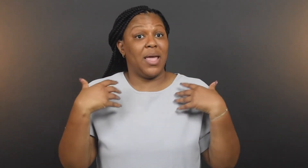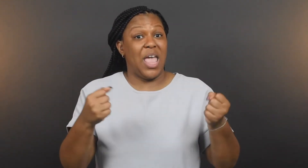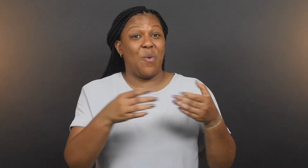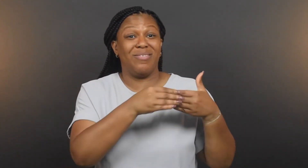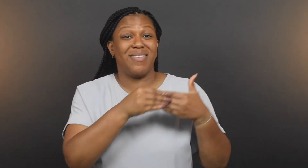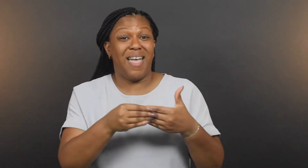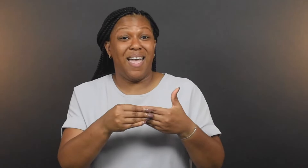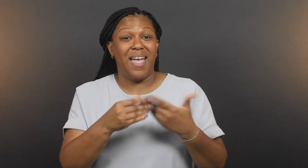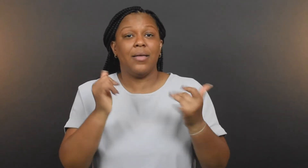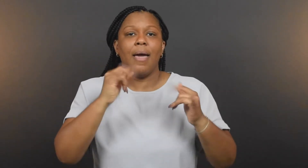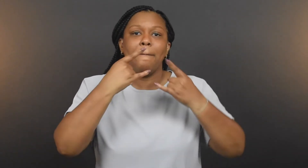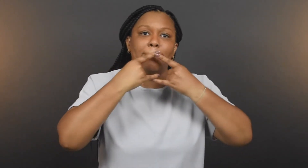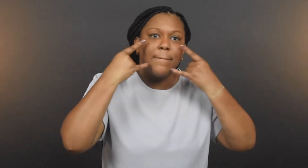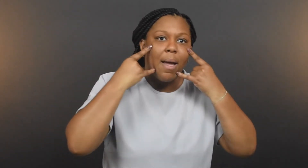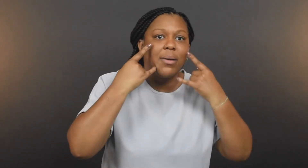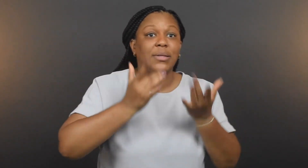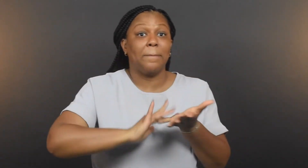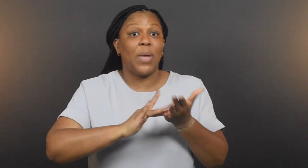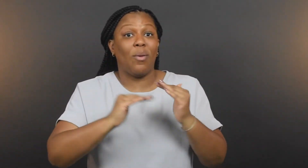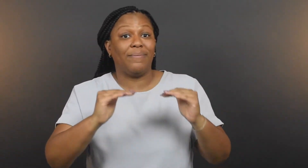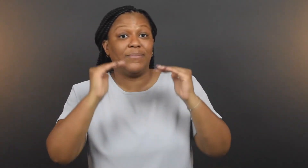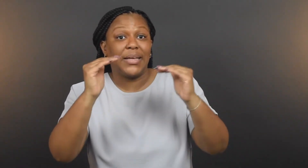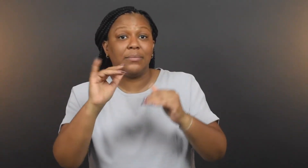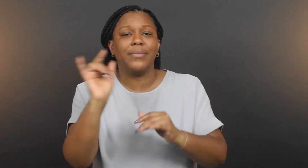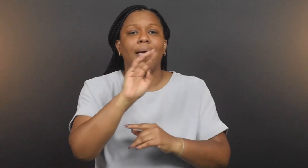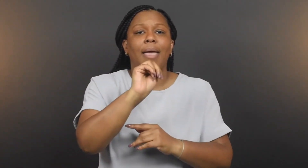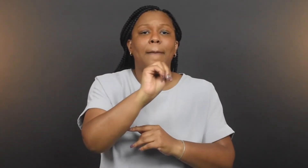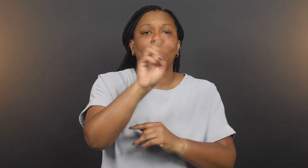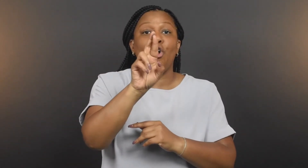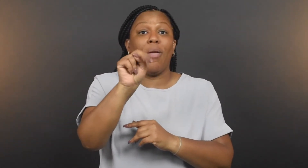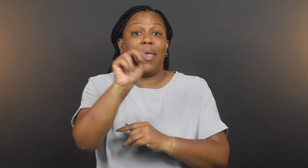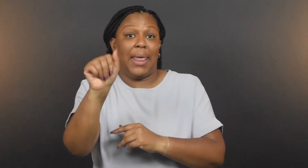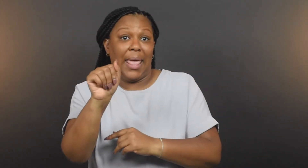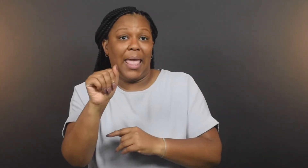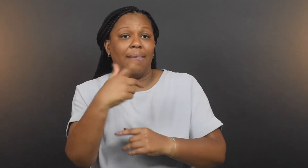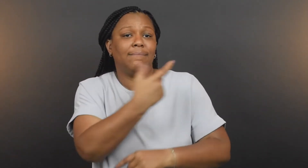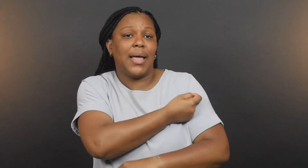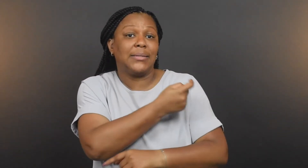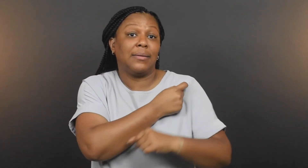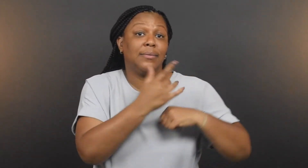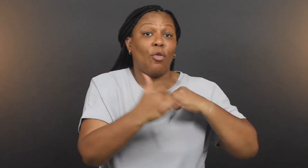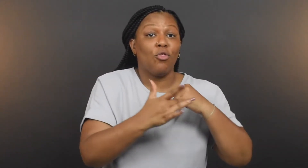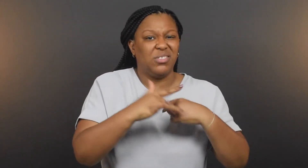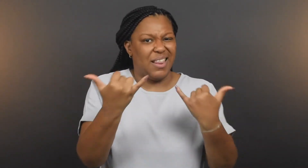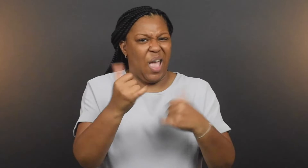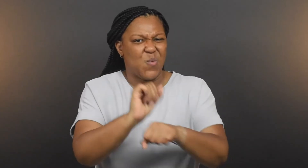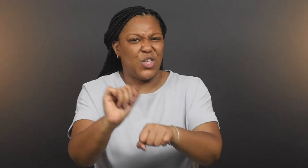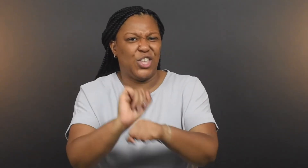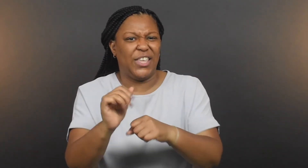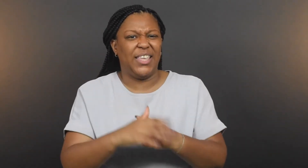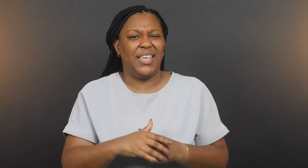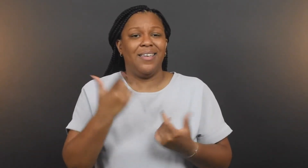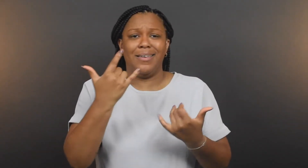Public health guidance like masking and medical advancements like mRNA vaccine technology are